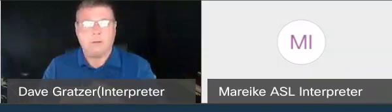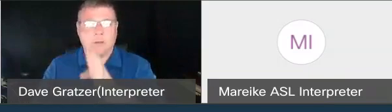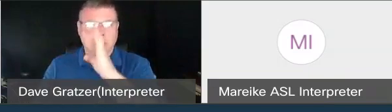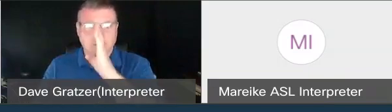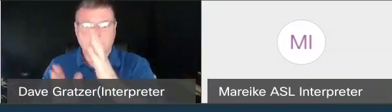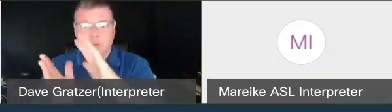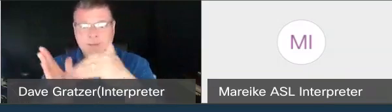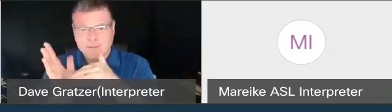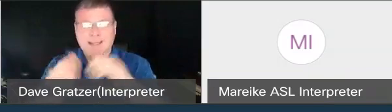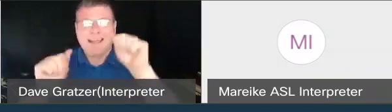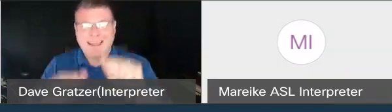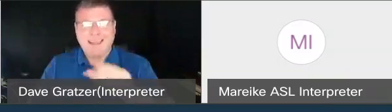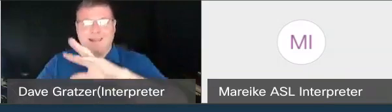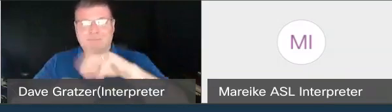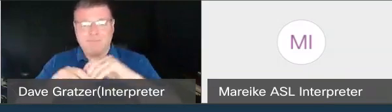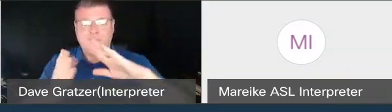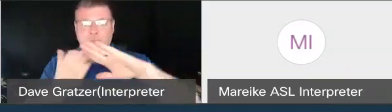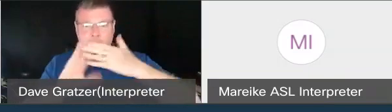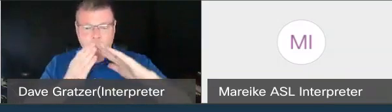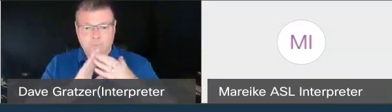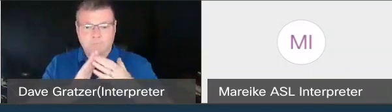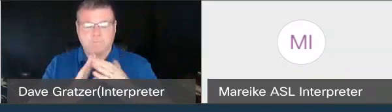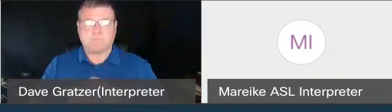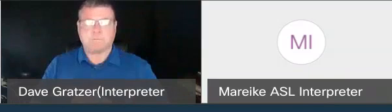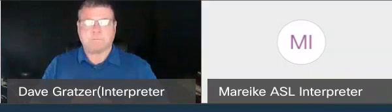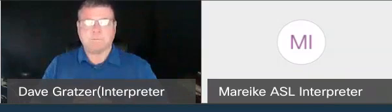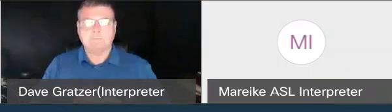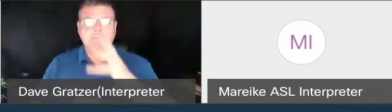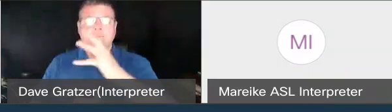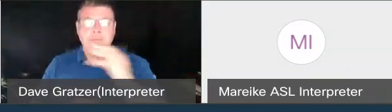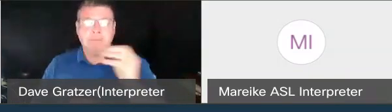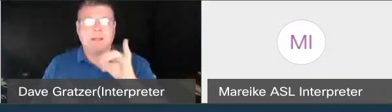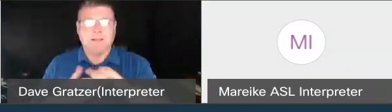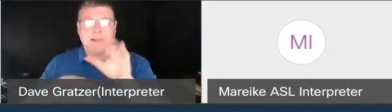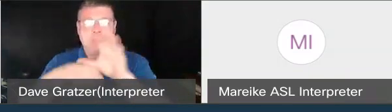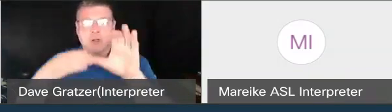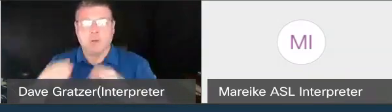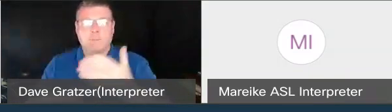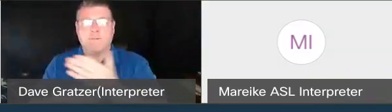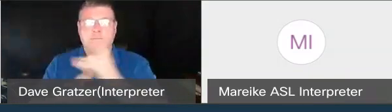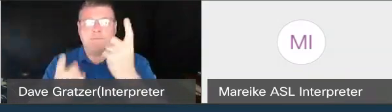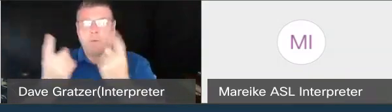can play in a community. Uh, and that will conclude our conversation before question and answer.